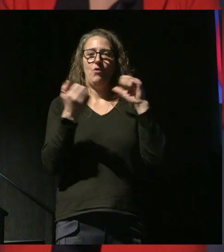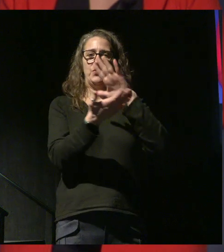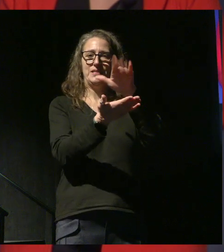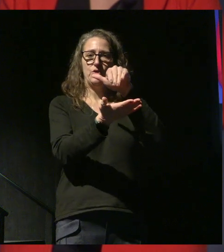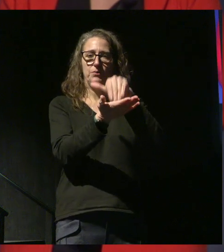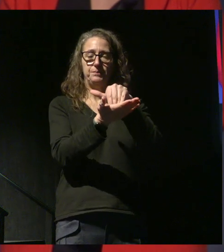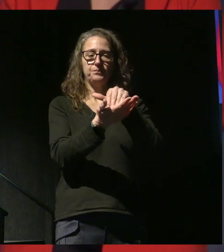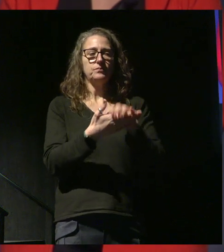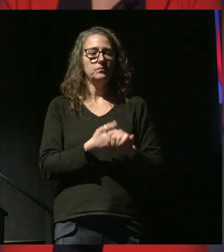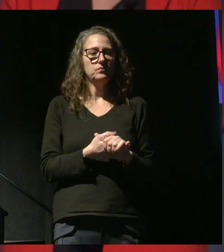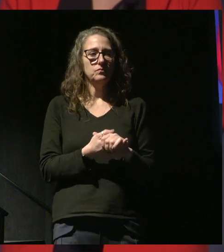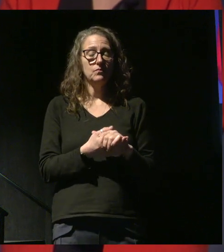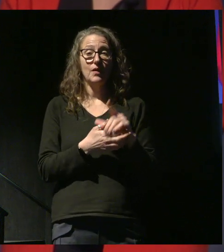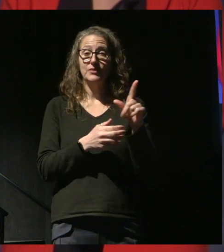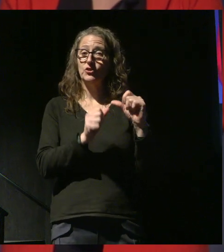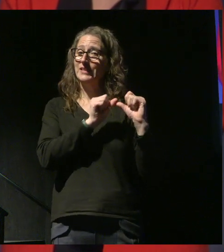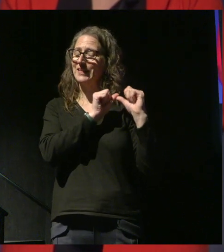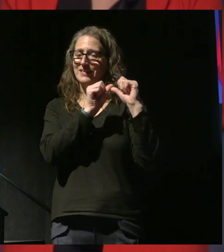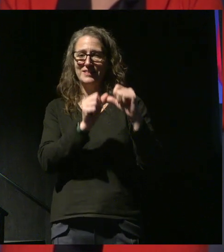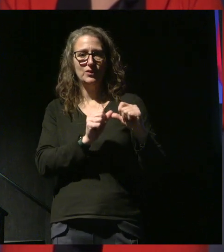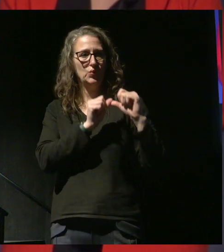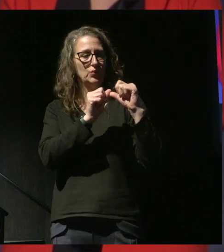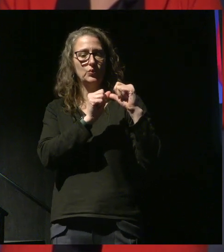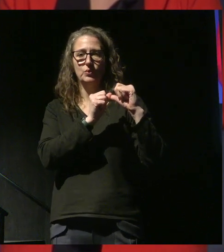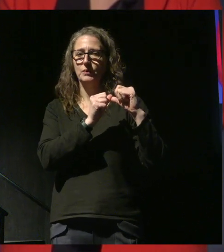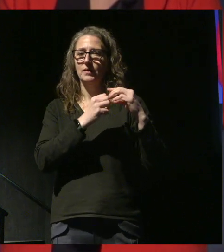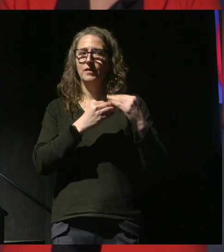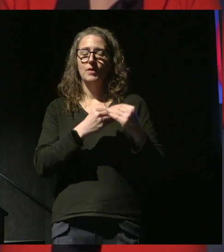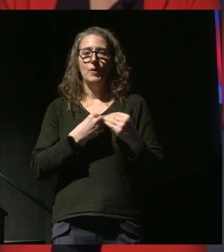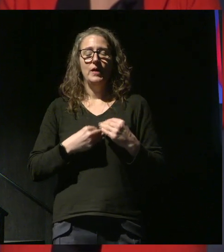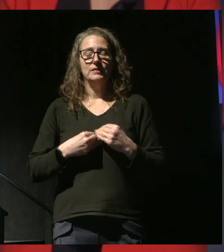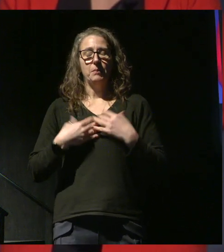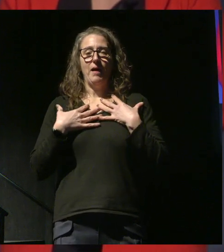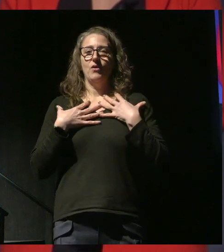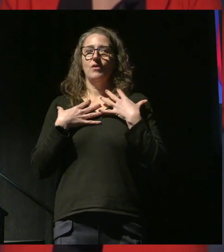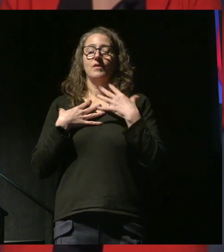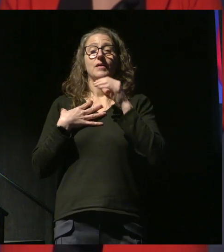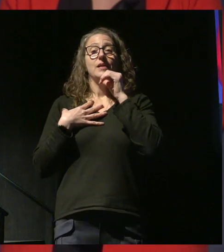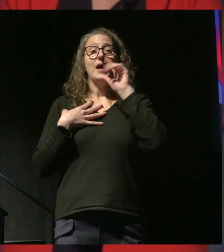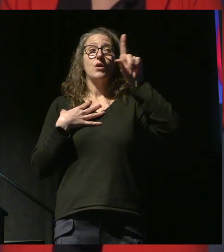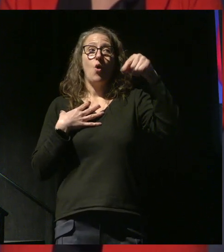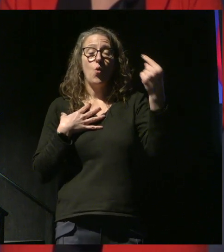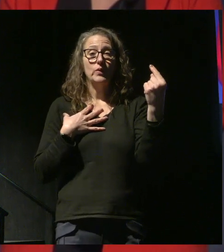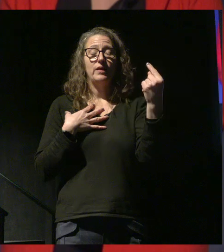And she continues to be an inspiration, not just in her work as an author.